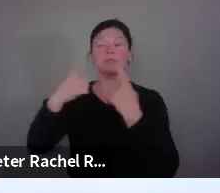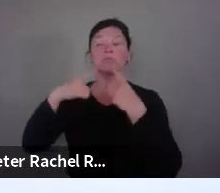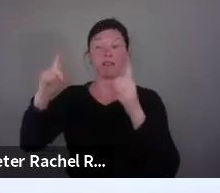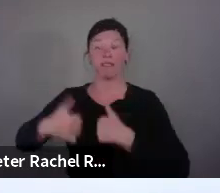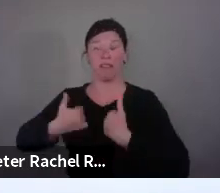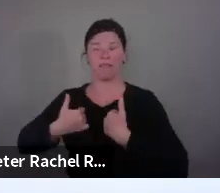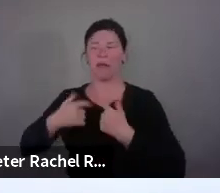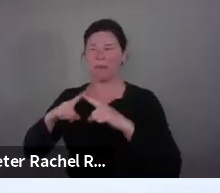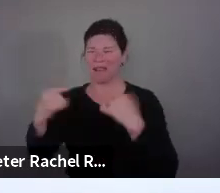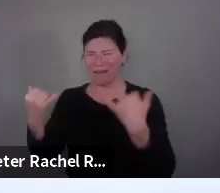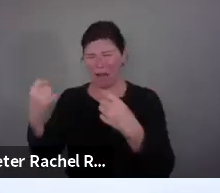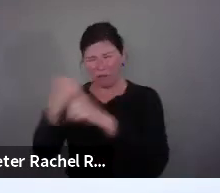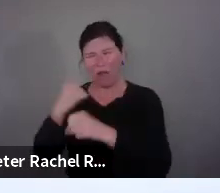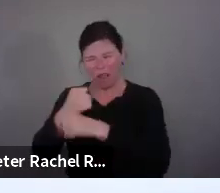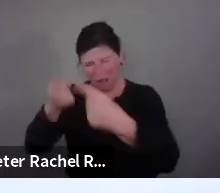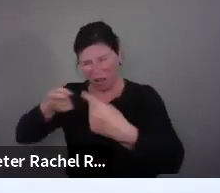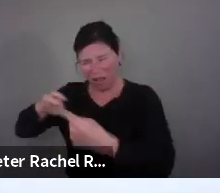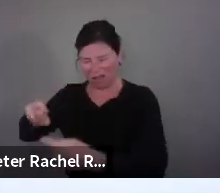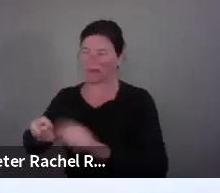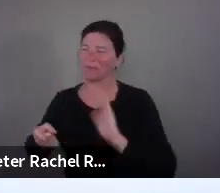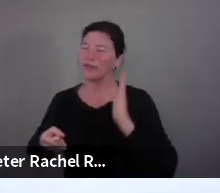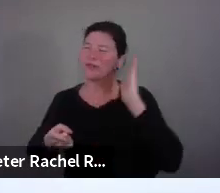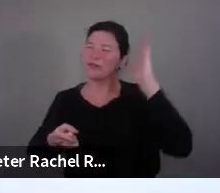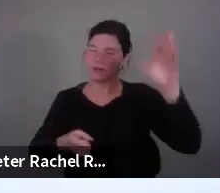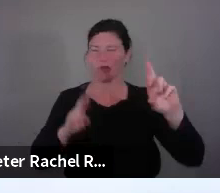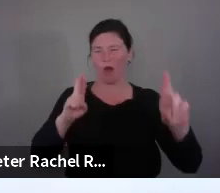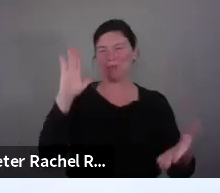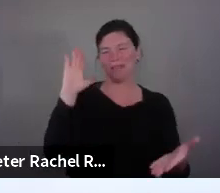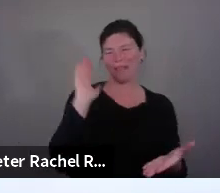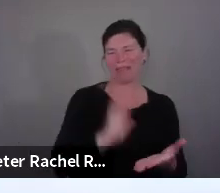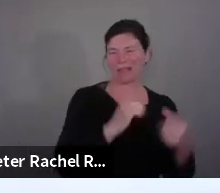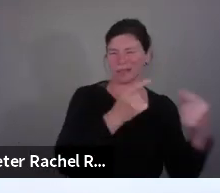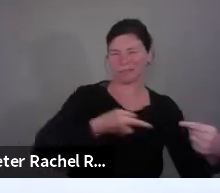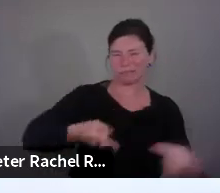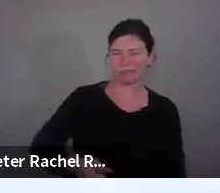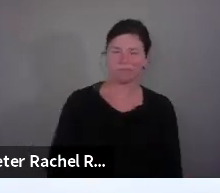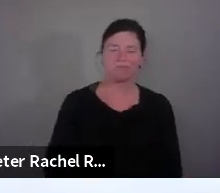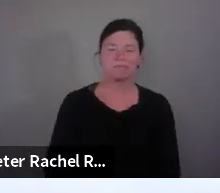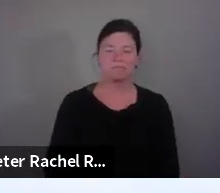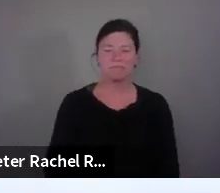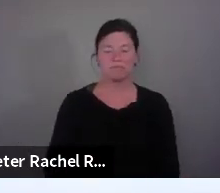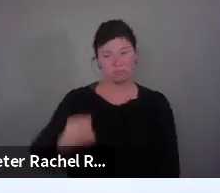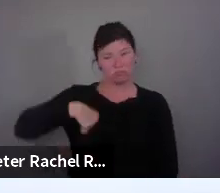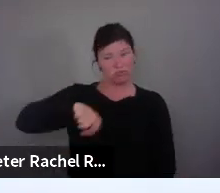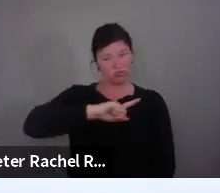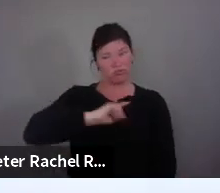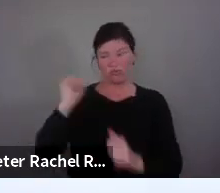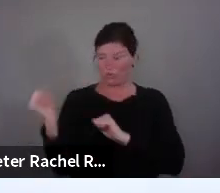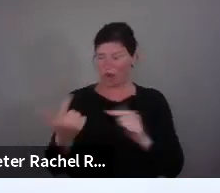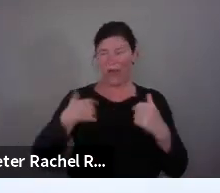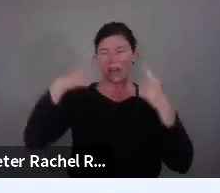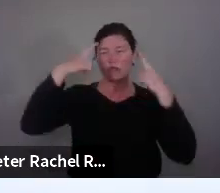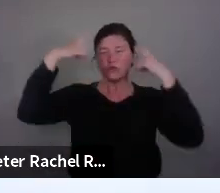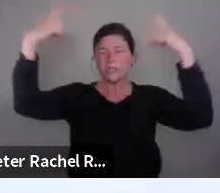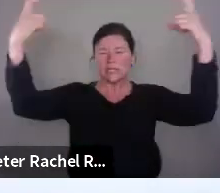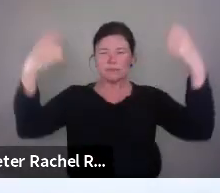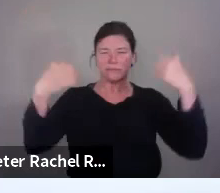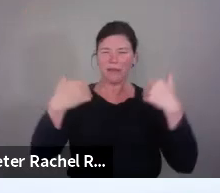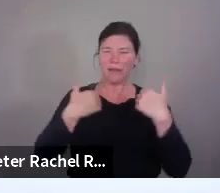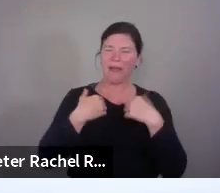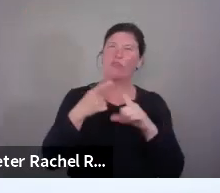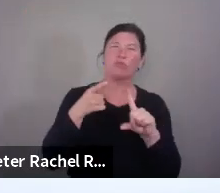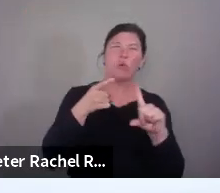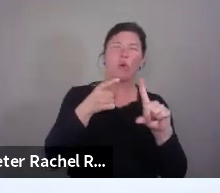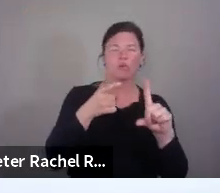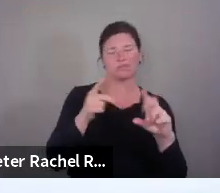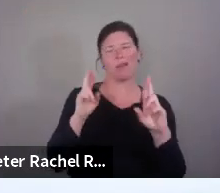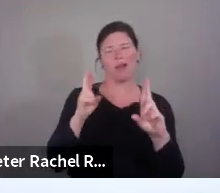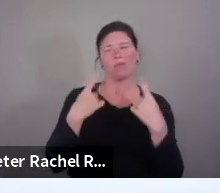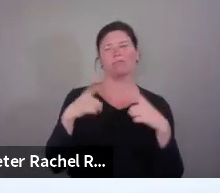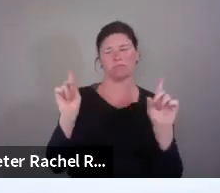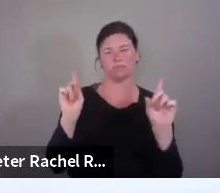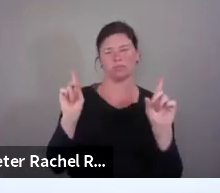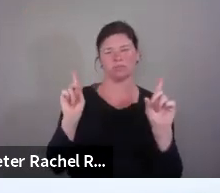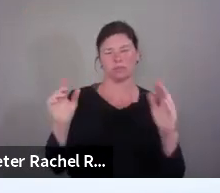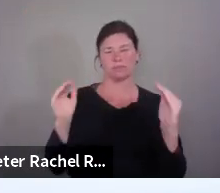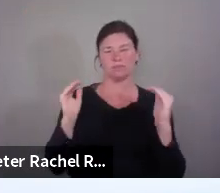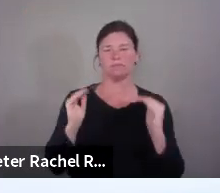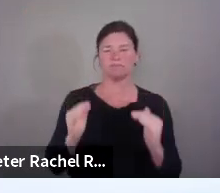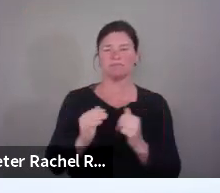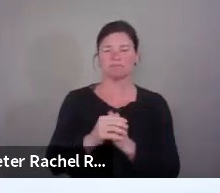Maggie, tell me more about 11:55:23 yourself. >> MAGGIE: Okay. Well, 11:55:26 so about my disability, 11:55:28 I acquired a spinal cord 11:55:31 injury when I was 21.